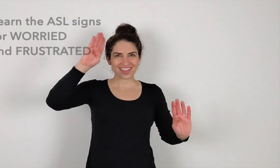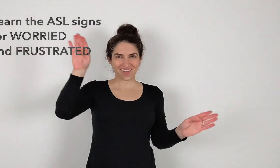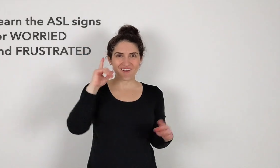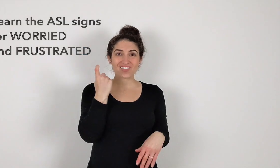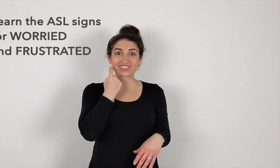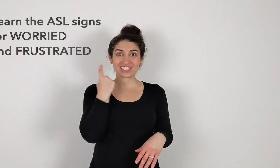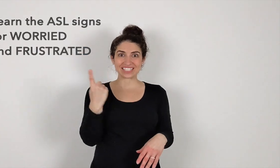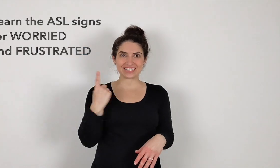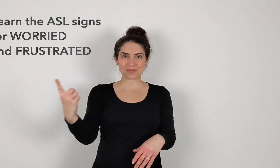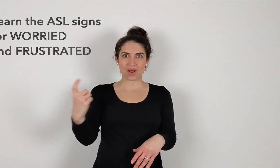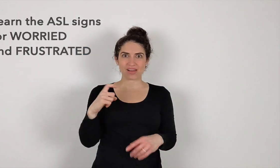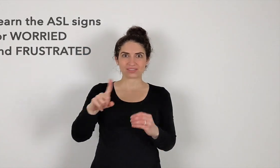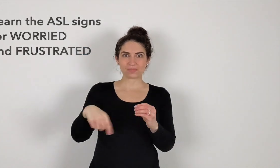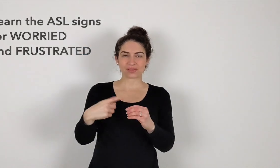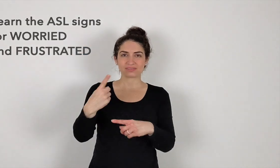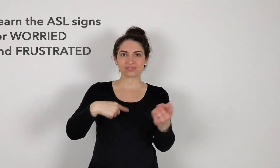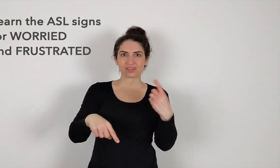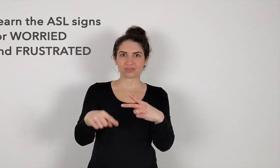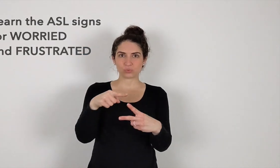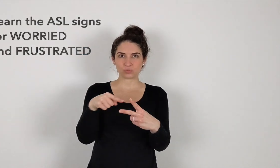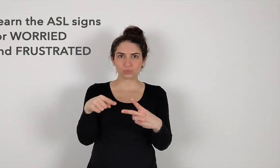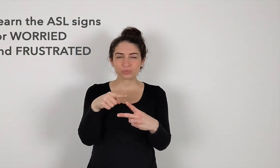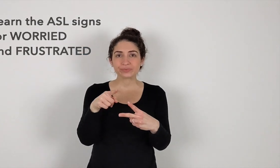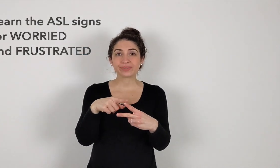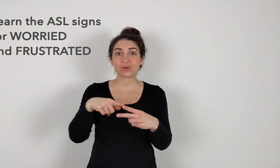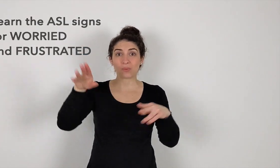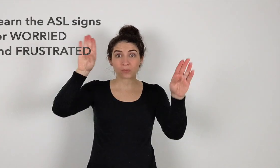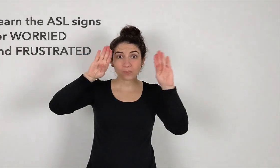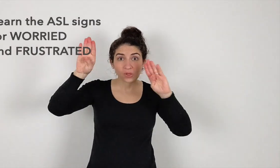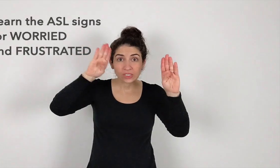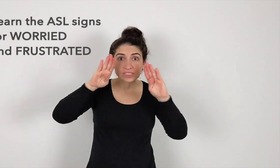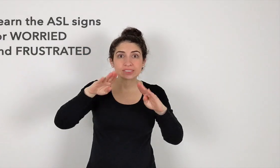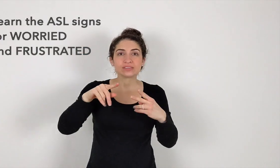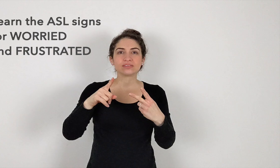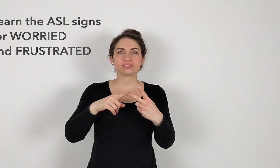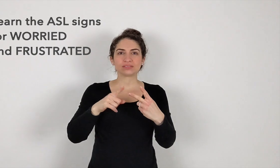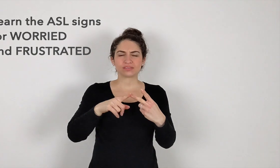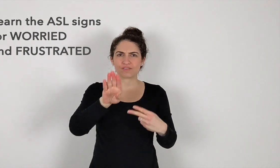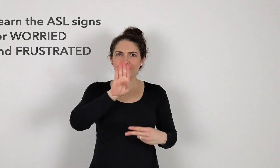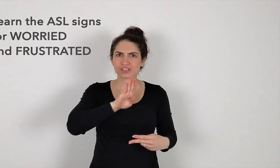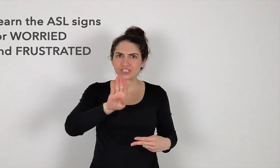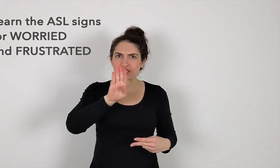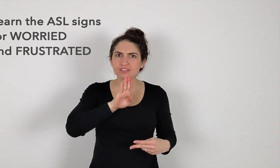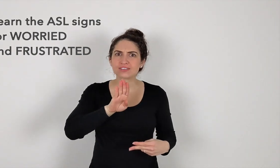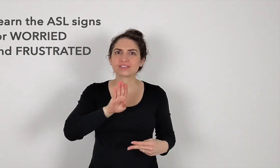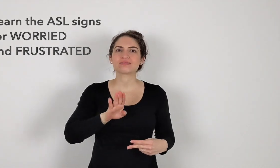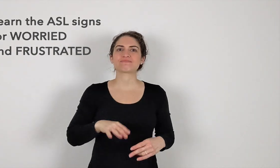Hello! Recently, someone asked me about the signs WORRIED and FRUSTRATED.